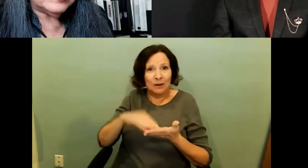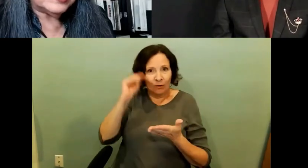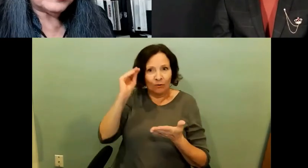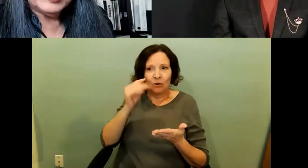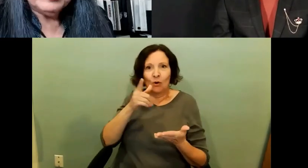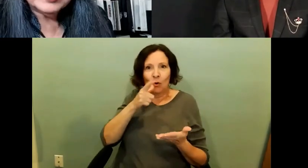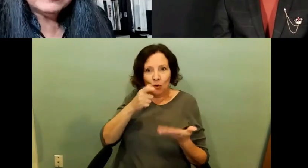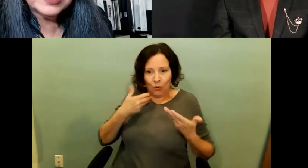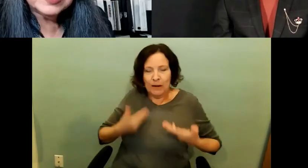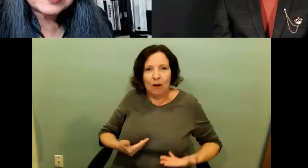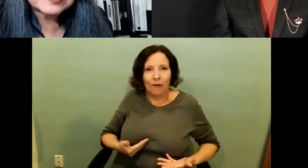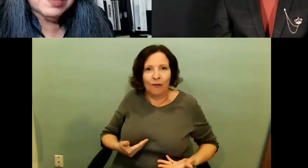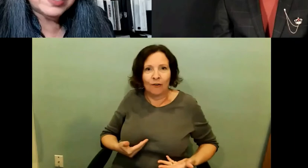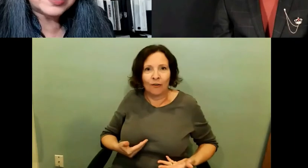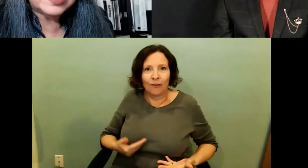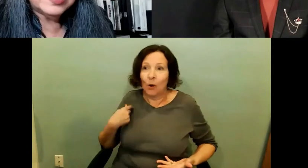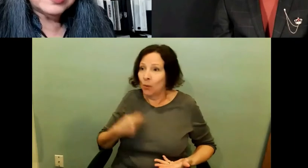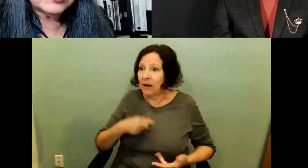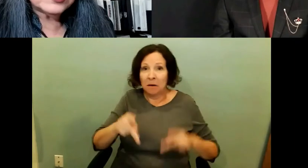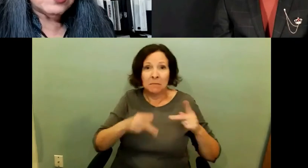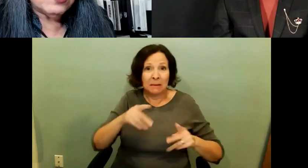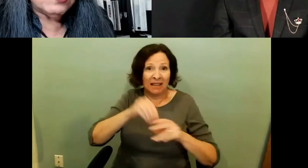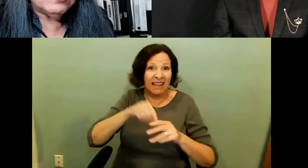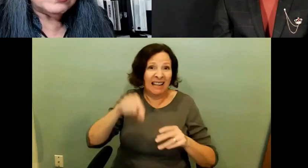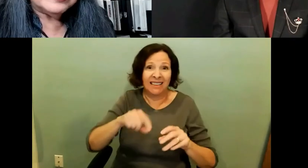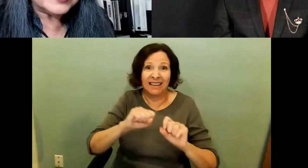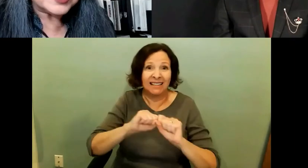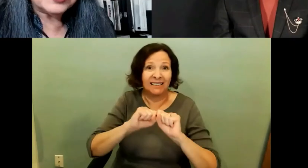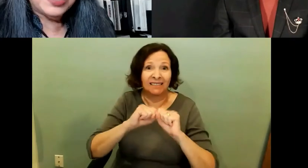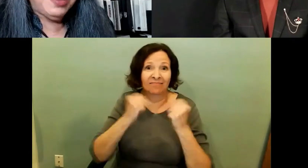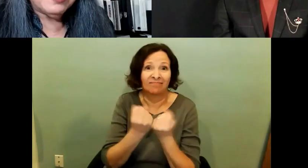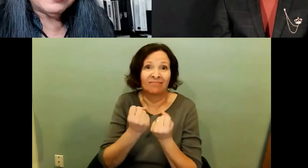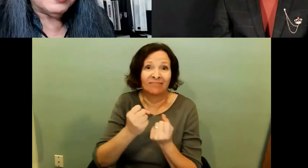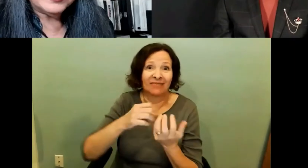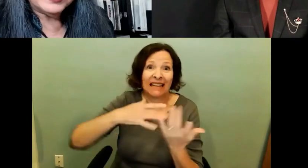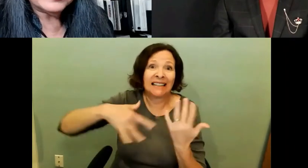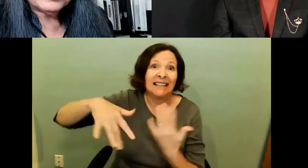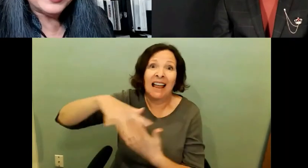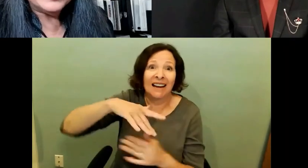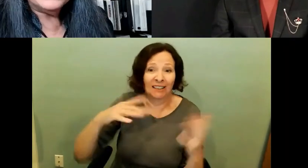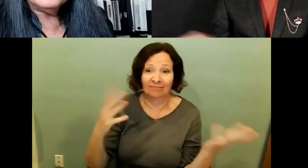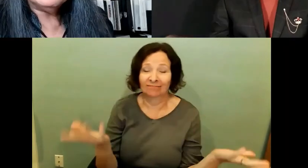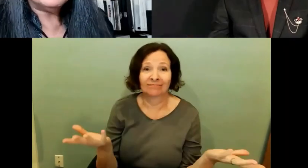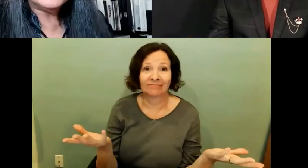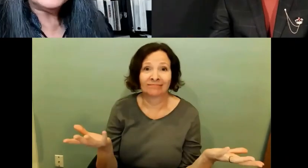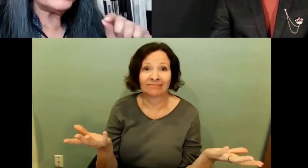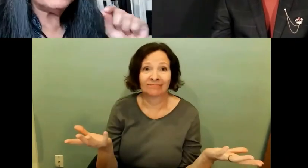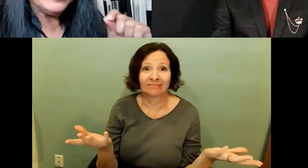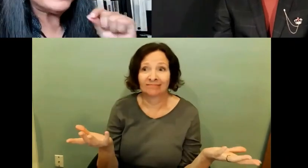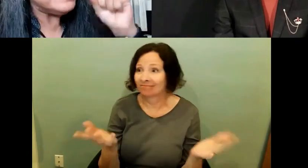as people living in the society, so, yeah, everything is great, and make the li